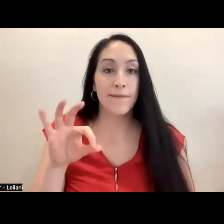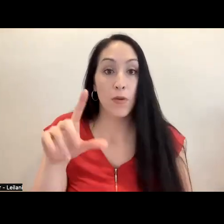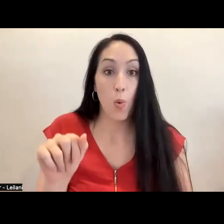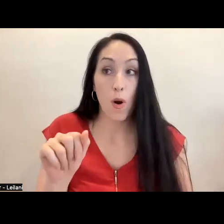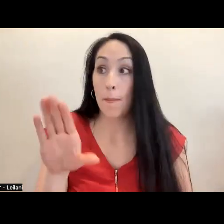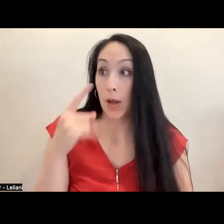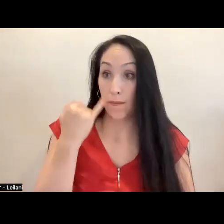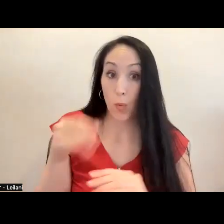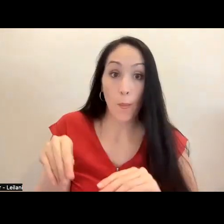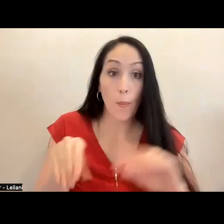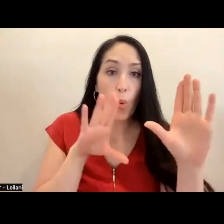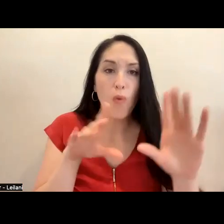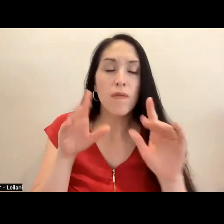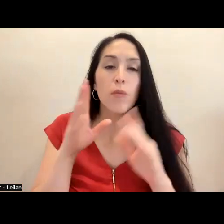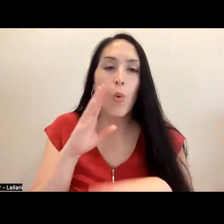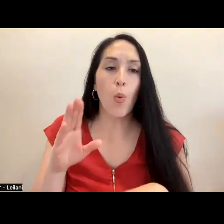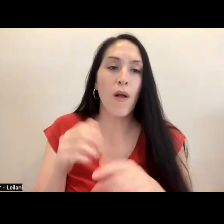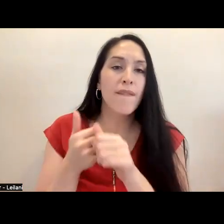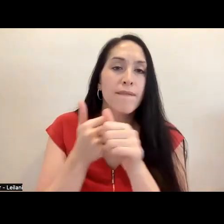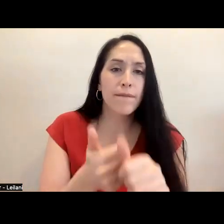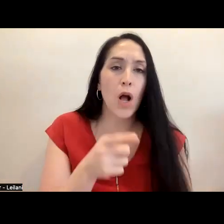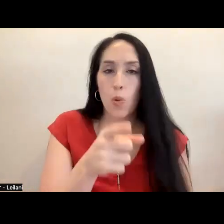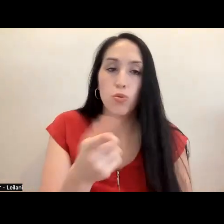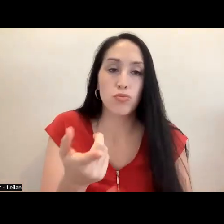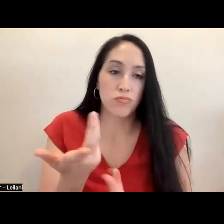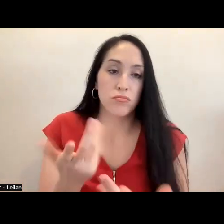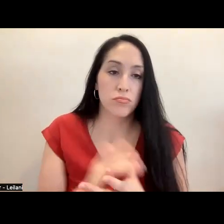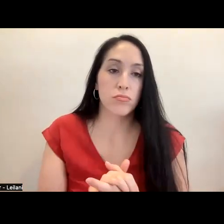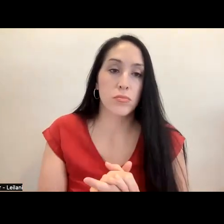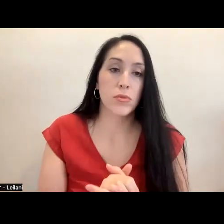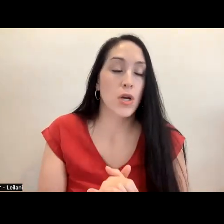11:50:54 How will we encourage individuals? Check out what you' your your states, able